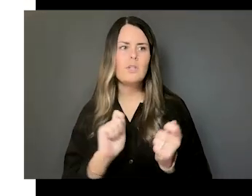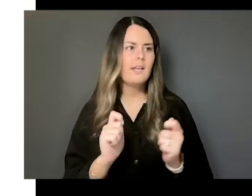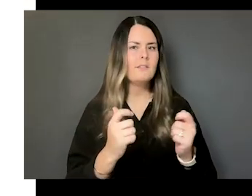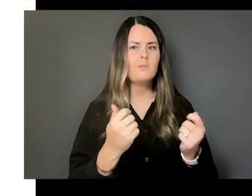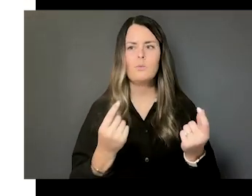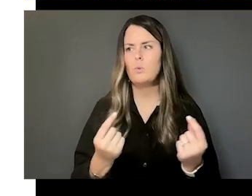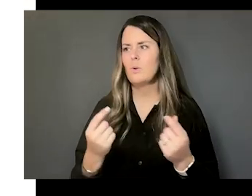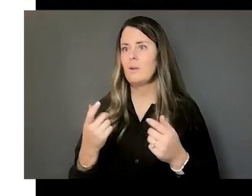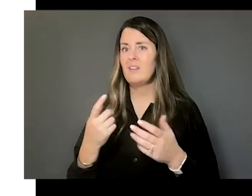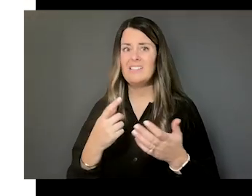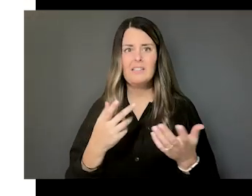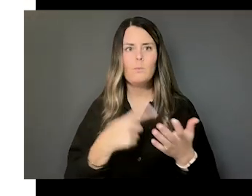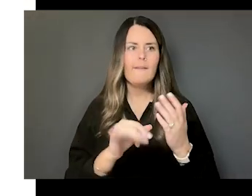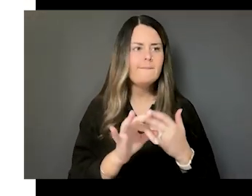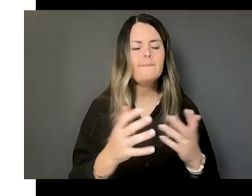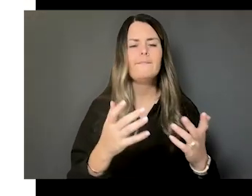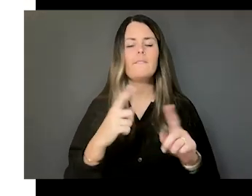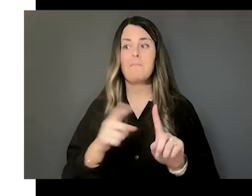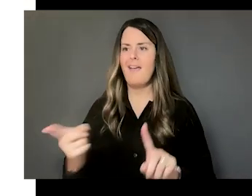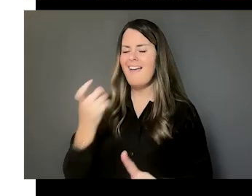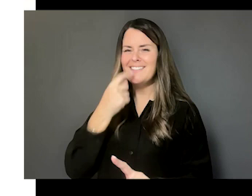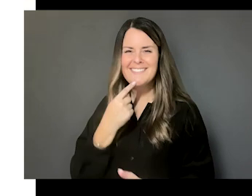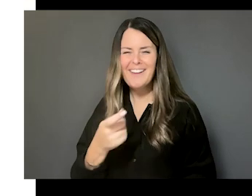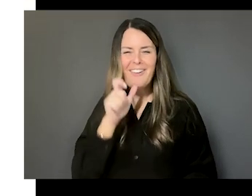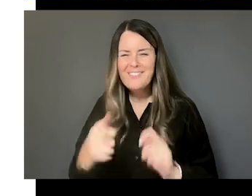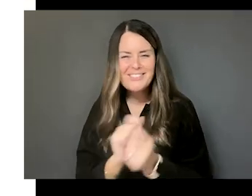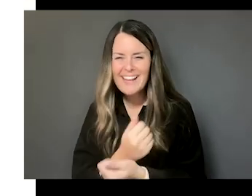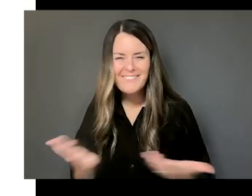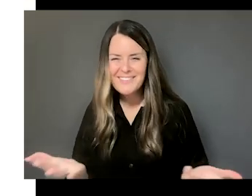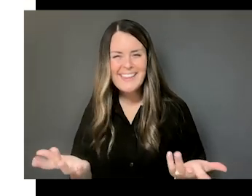But what I heard you saying just then was, you don't have to change everything. You're going to still do